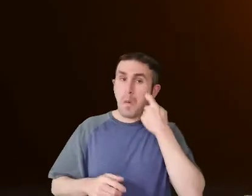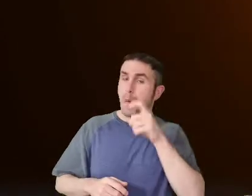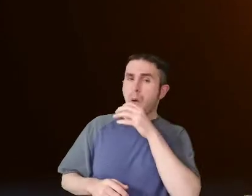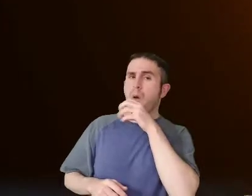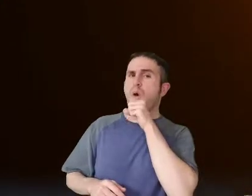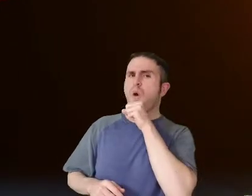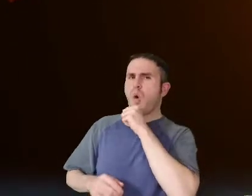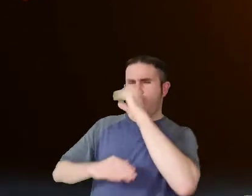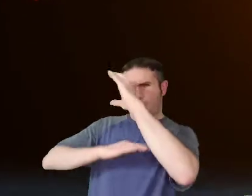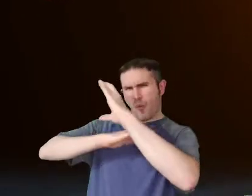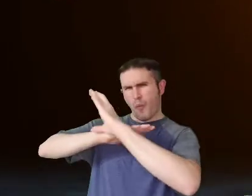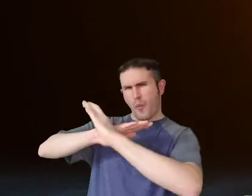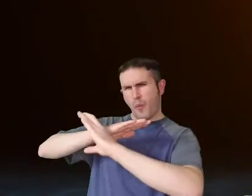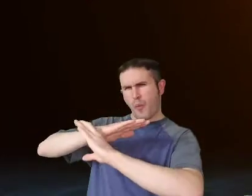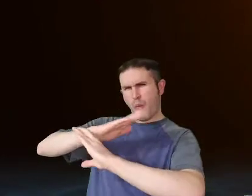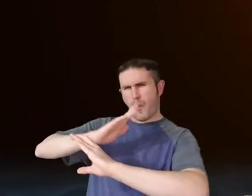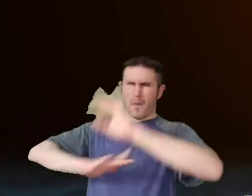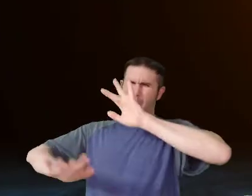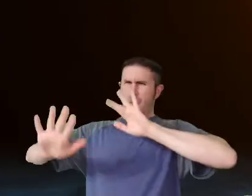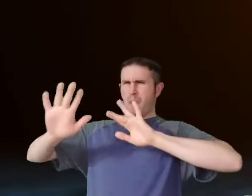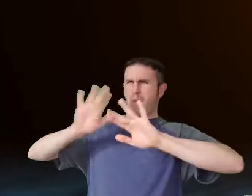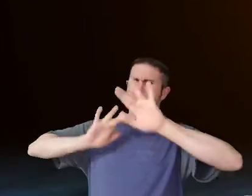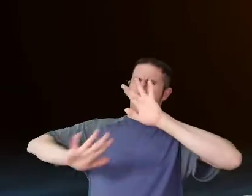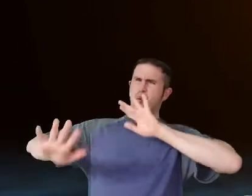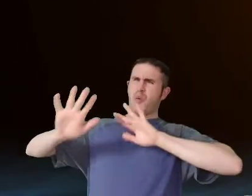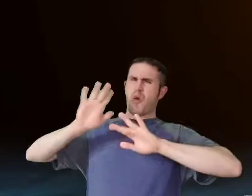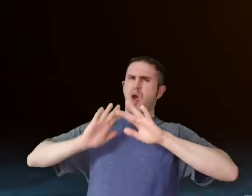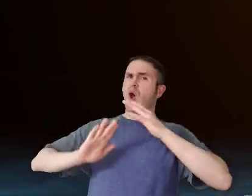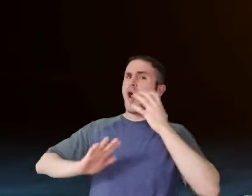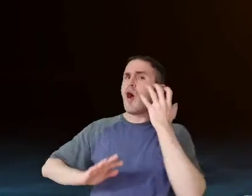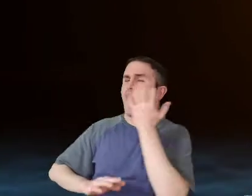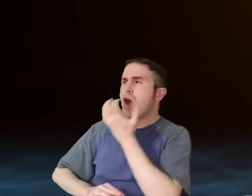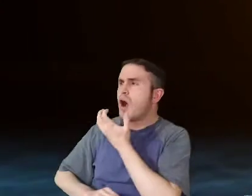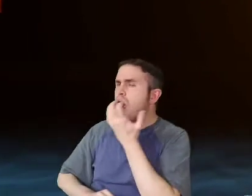What about this sunset, here? Look at the oranges in the sky!